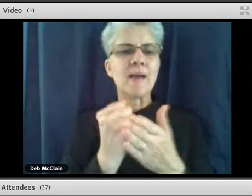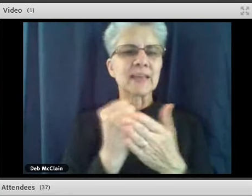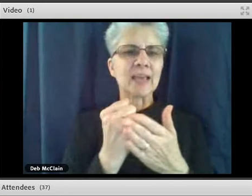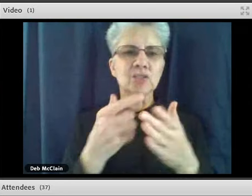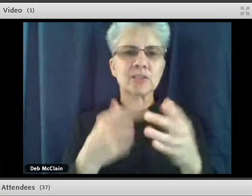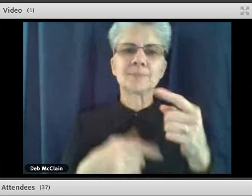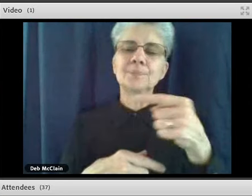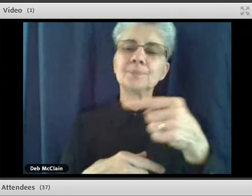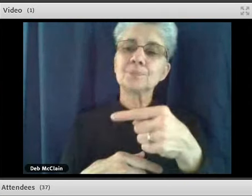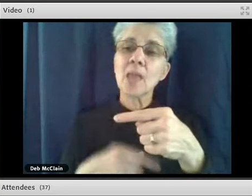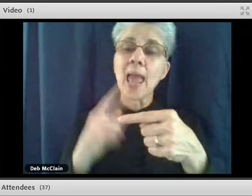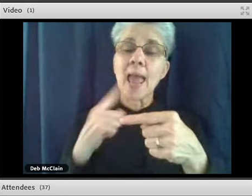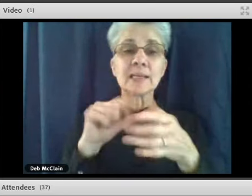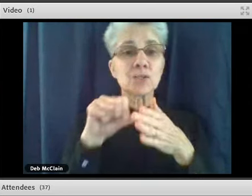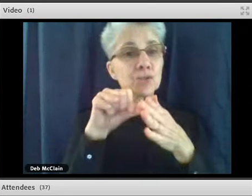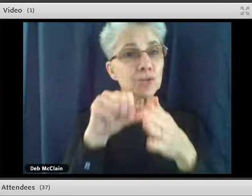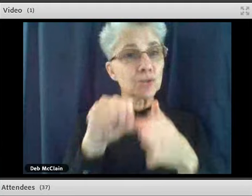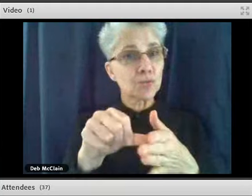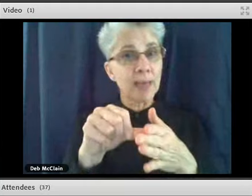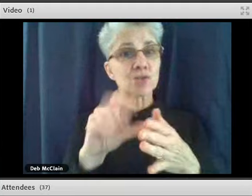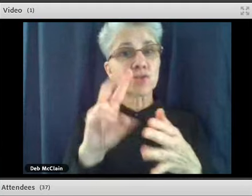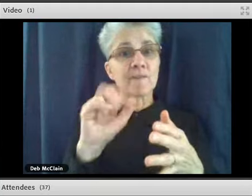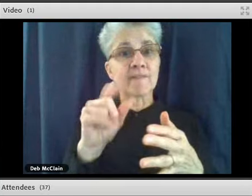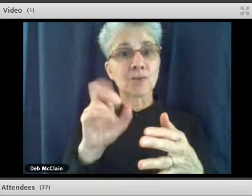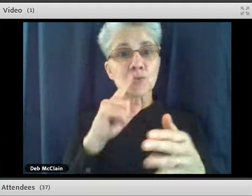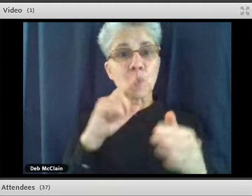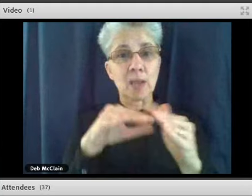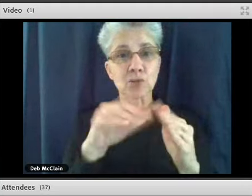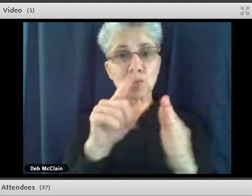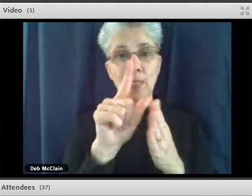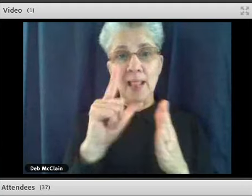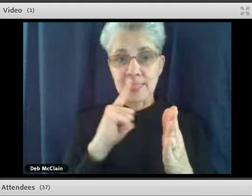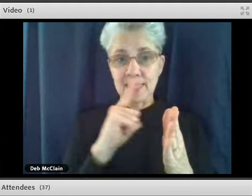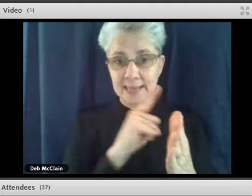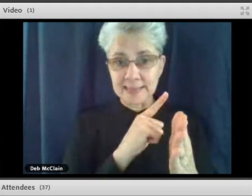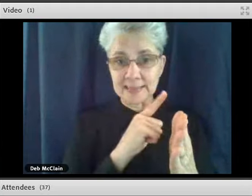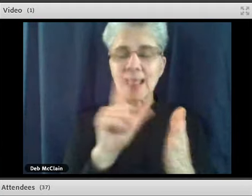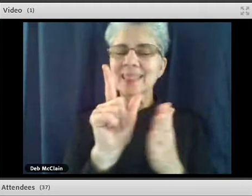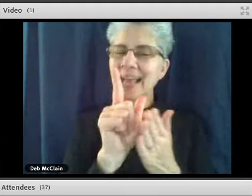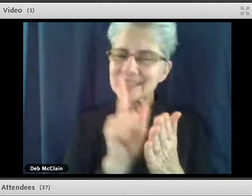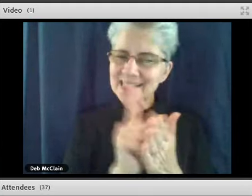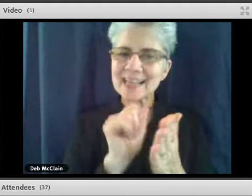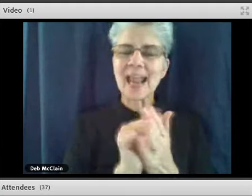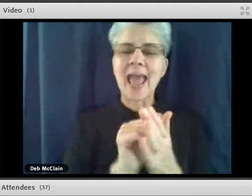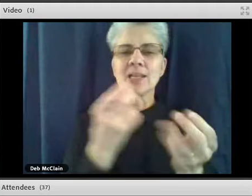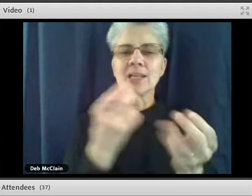This is vendor-supplied navigation aids. And you need to stress to vendors when you enter into the licensing